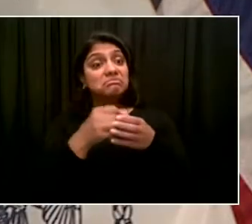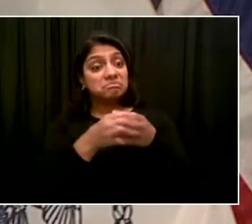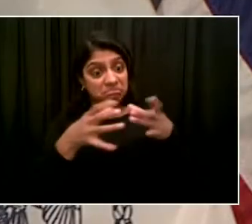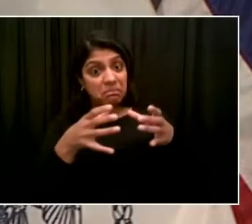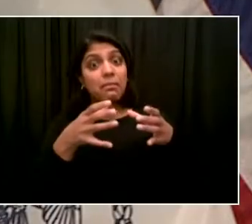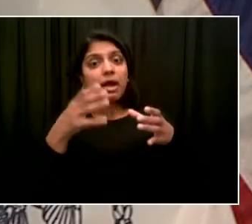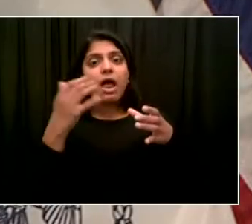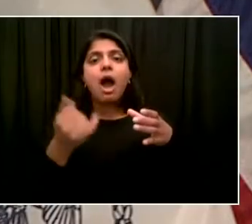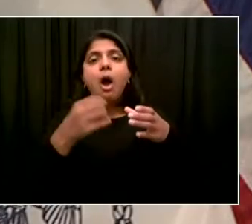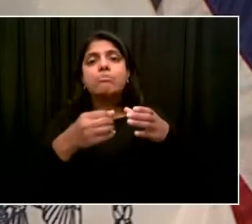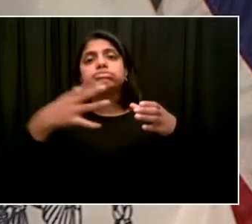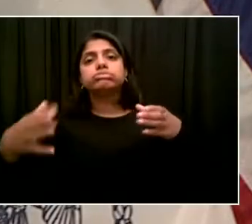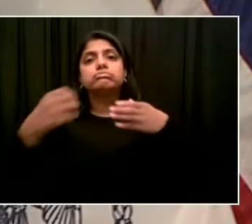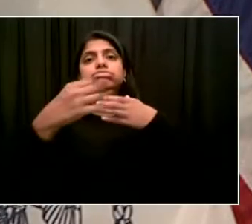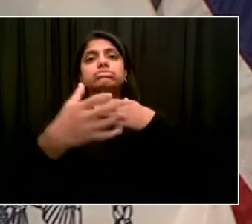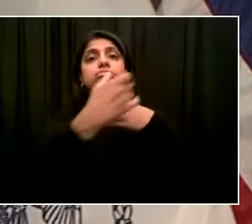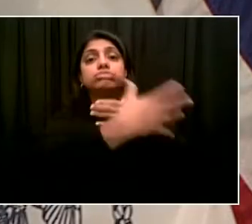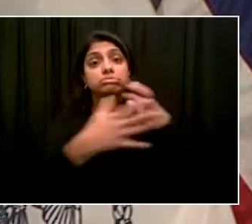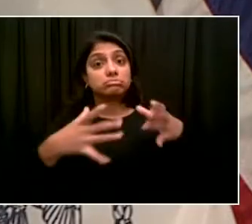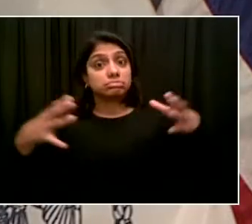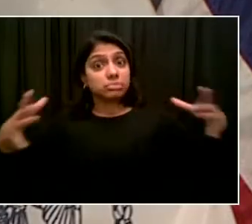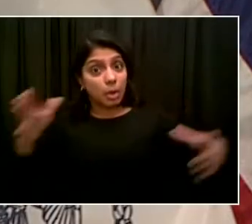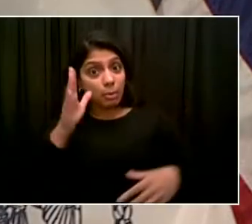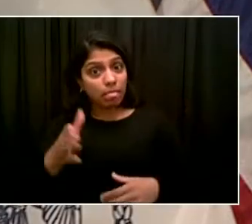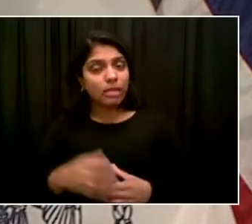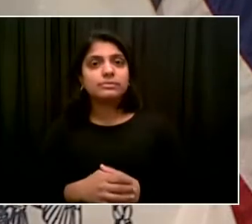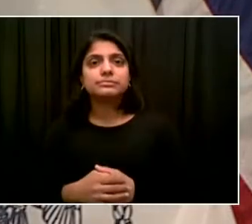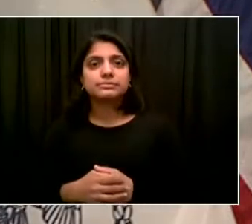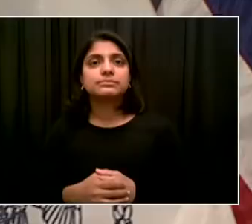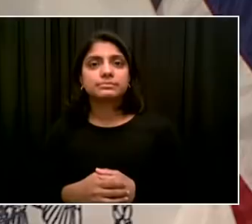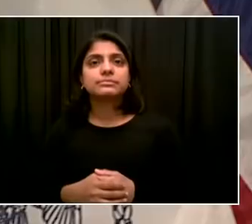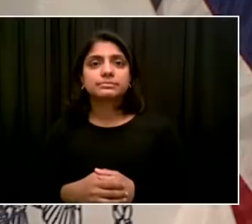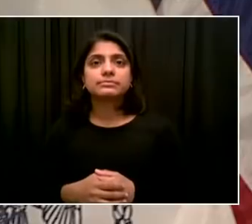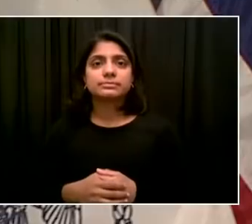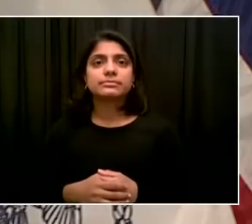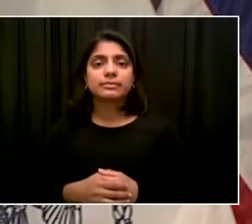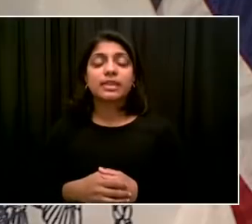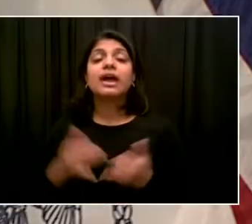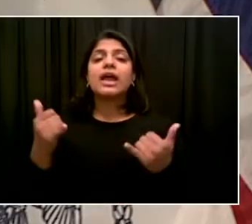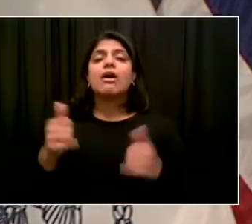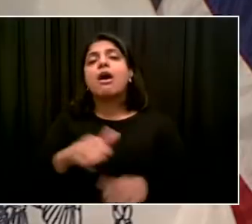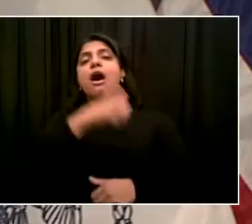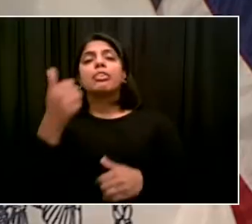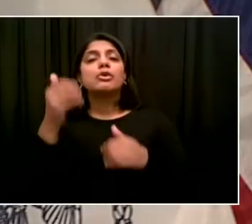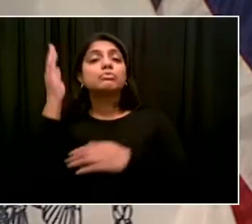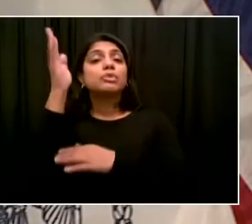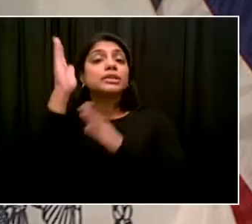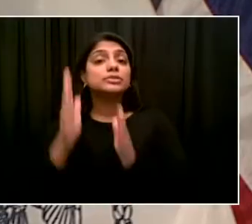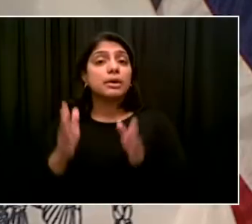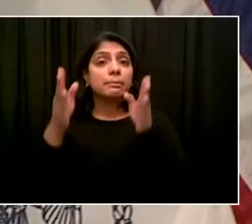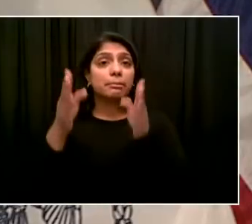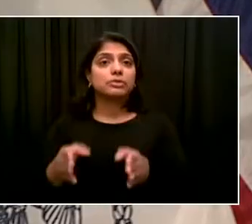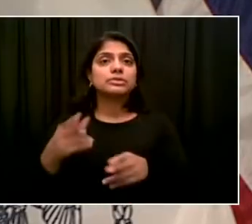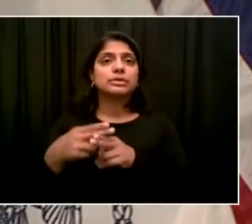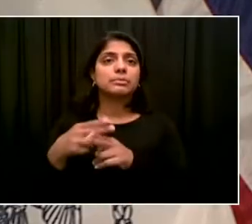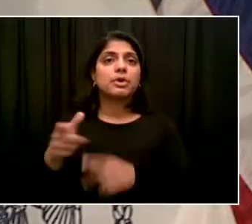COUNCILMEMBER IS DEVOTED TE HSLFE TO EQUITY MAKING SURE WE HAVE